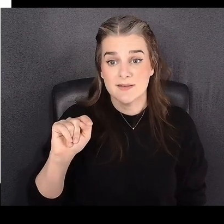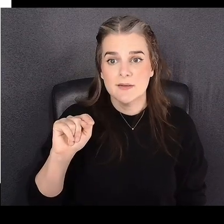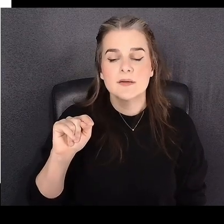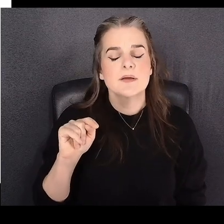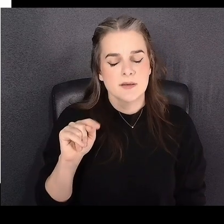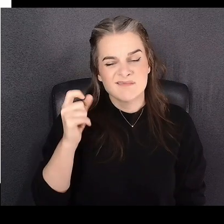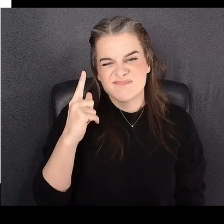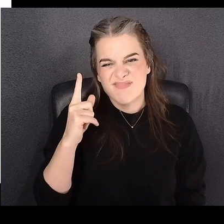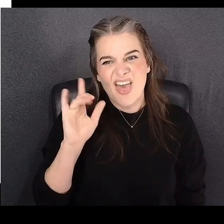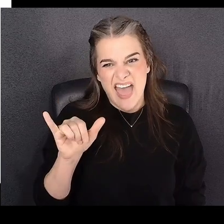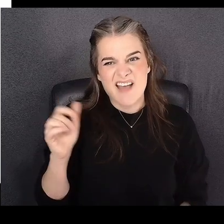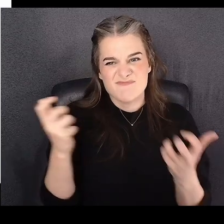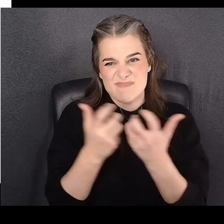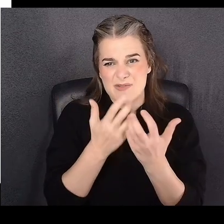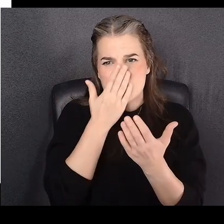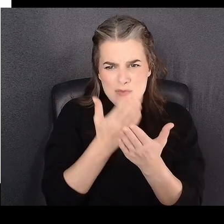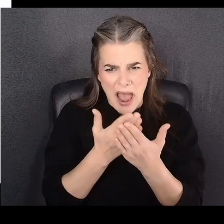music therapists aren't just using the instruments